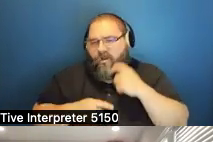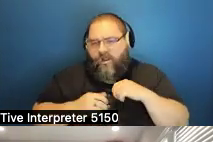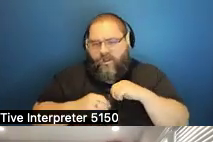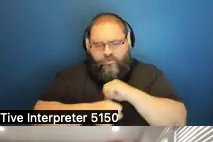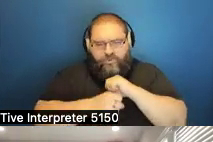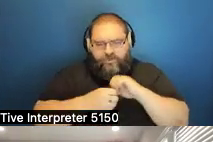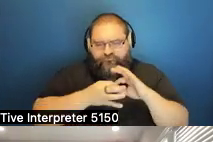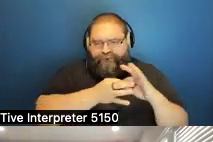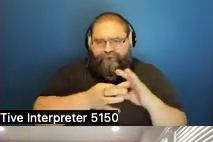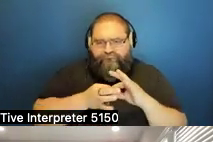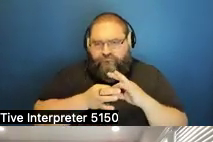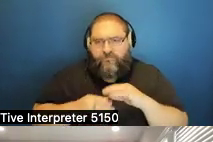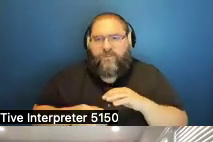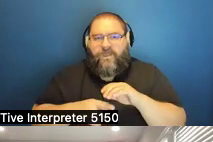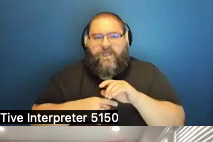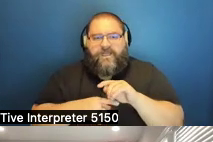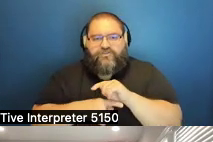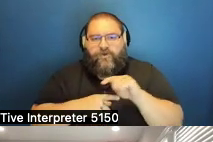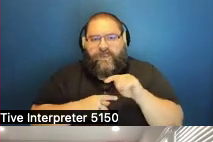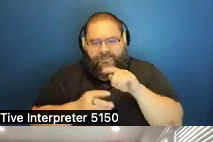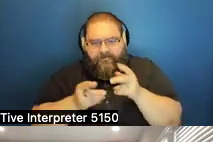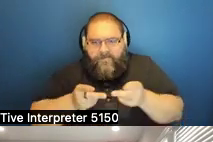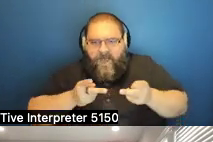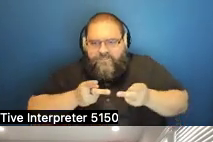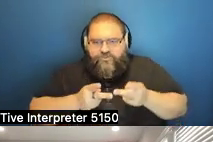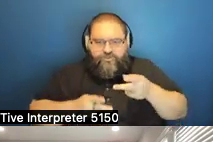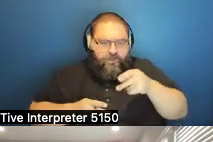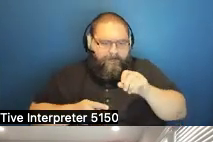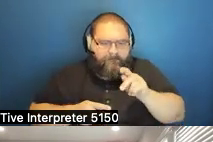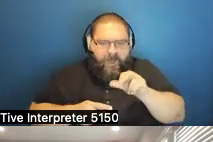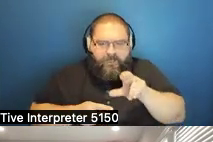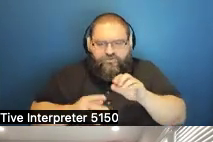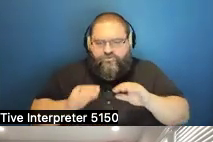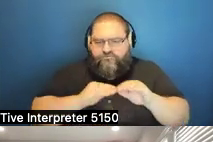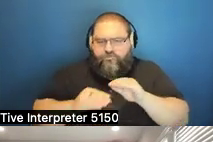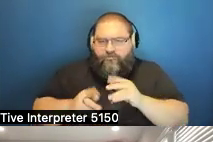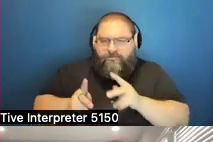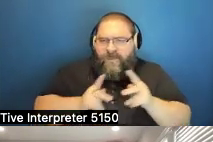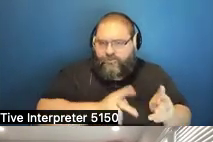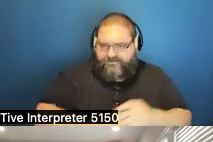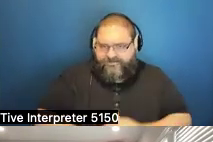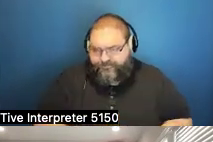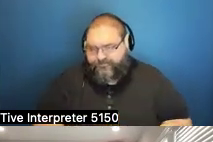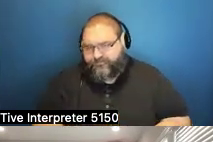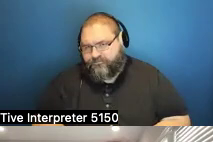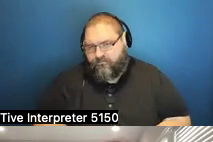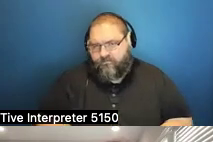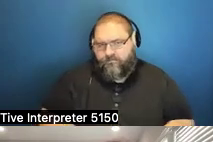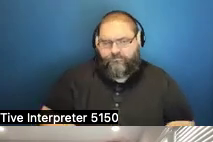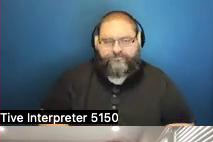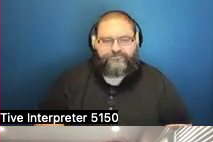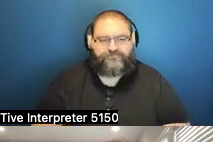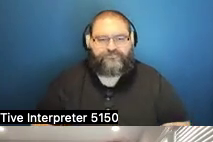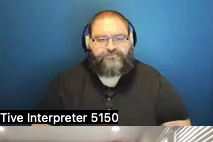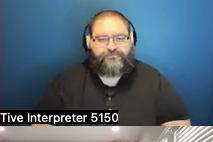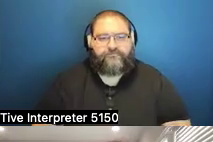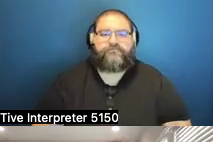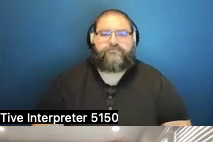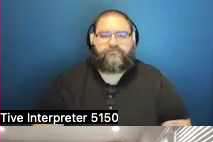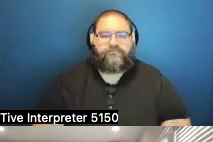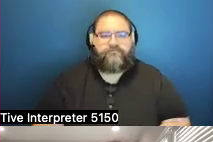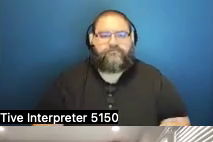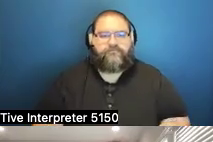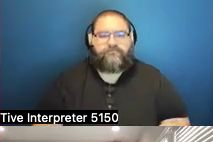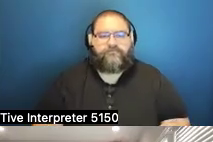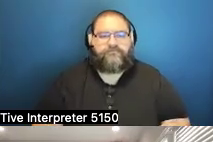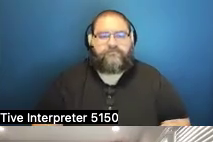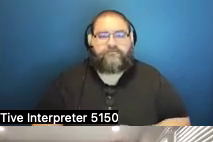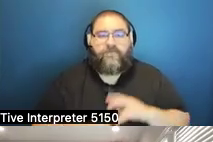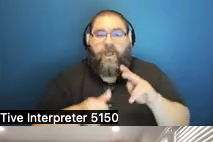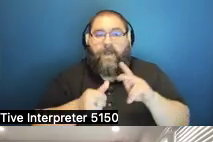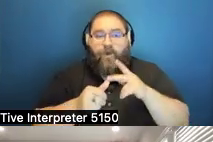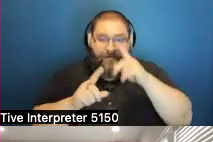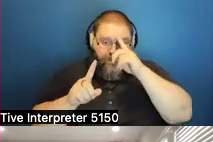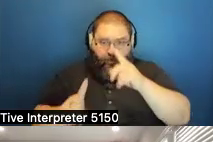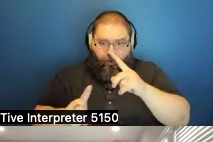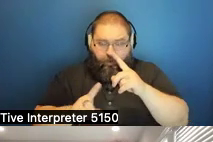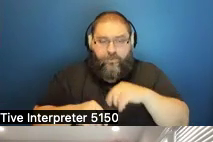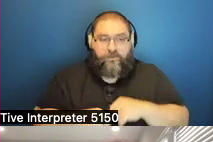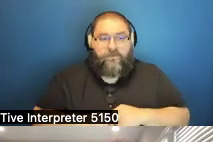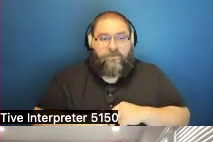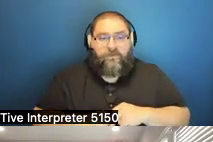cleaned the western pasta and movement pattern. 19:39:59 The primary goal is to create oral